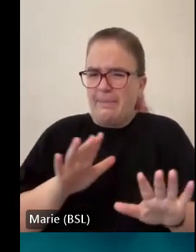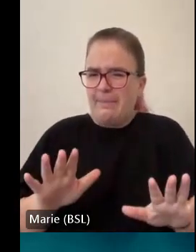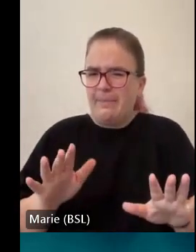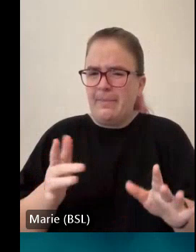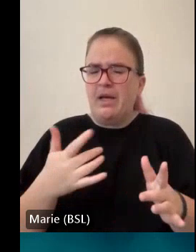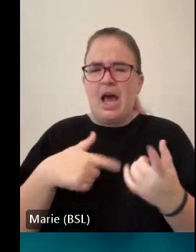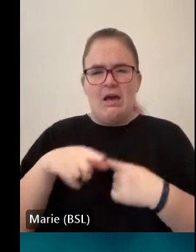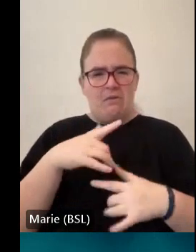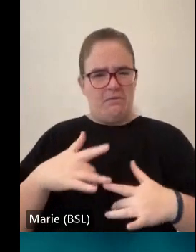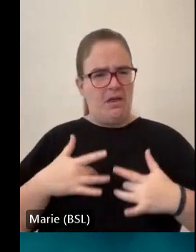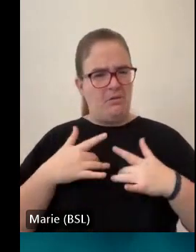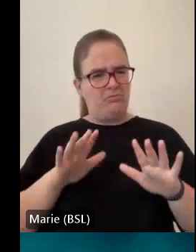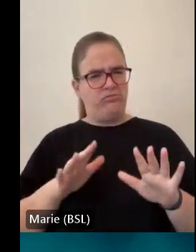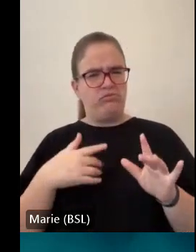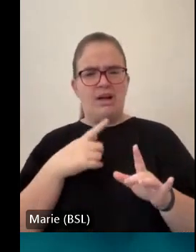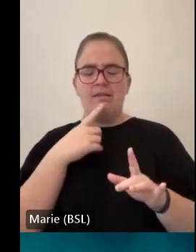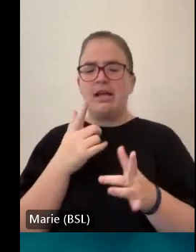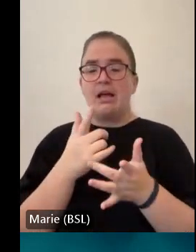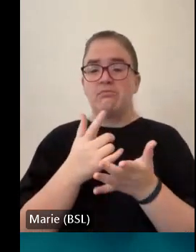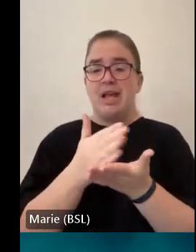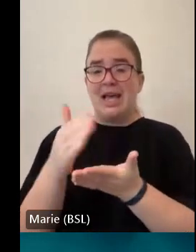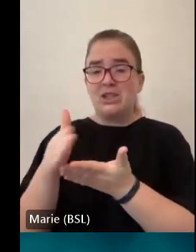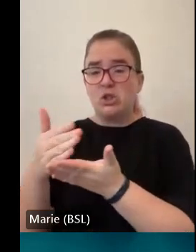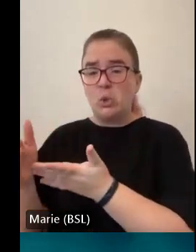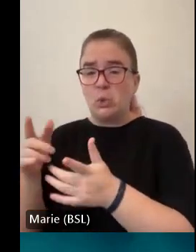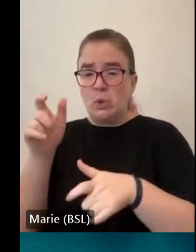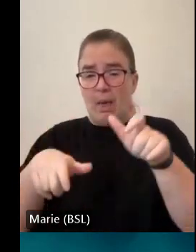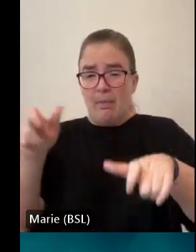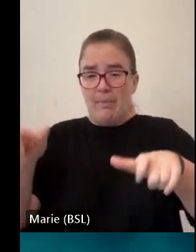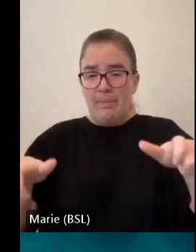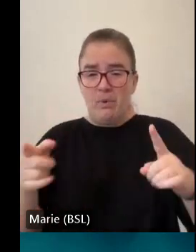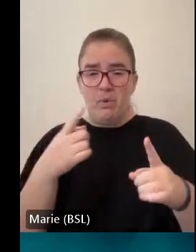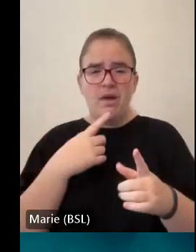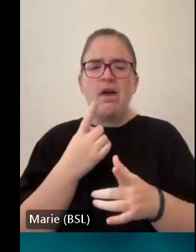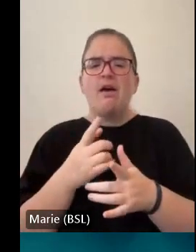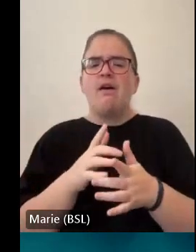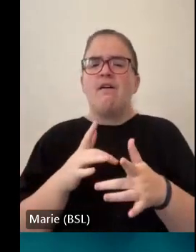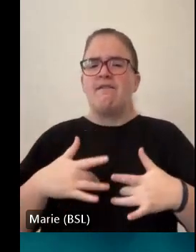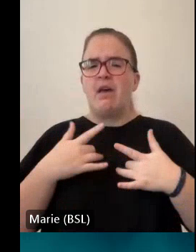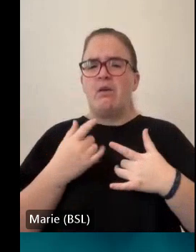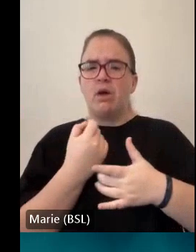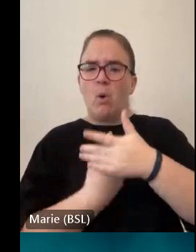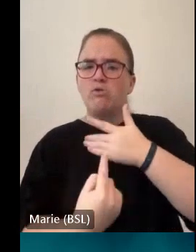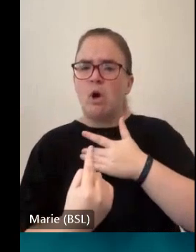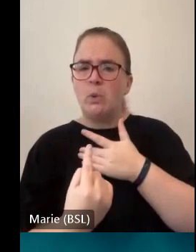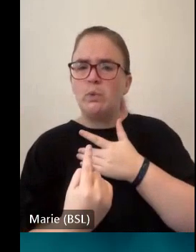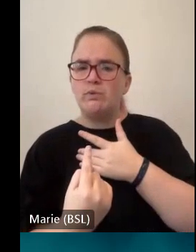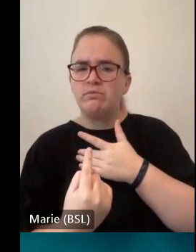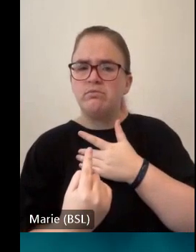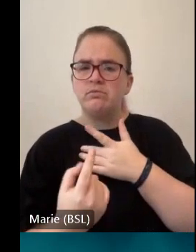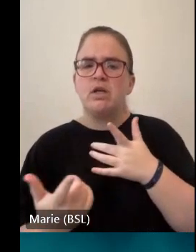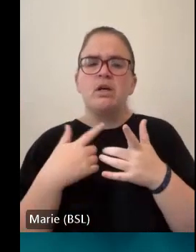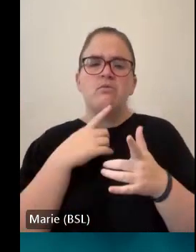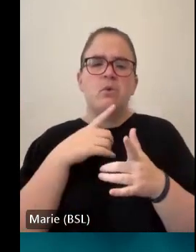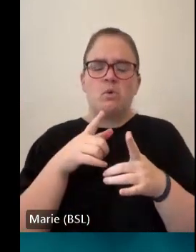And this can often be at the exclusion of those people that are around them. So they isolate them a little bit from their friends and